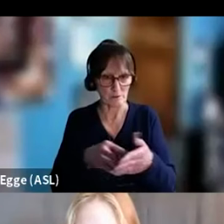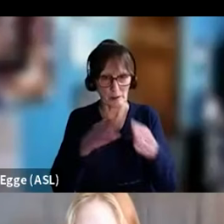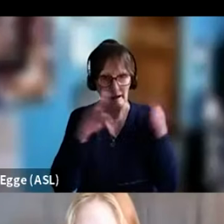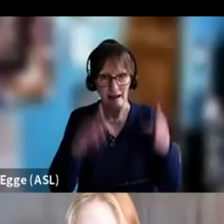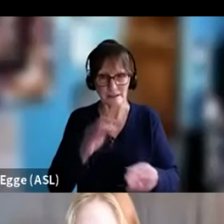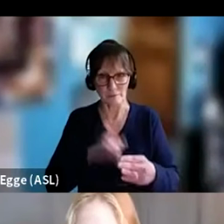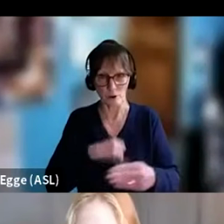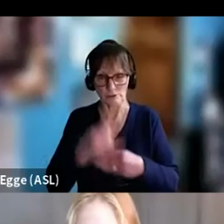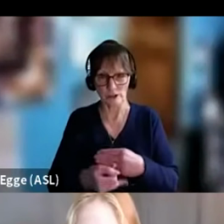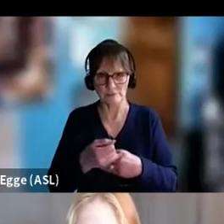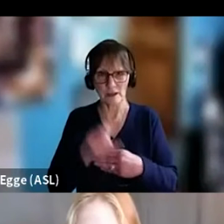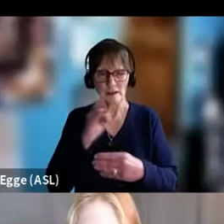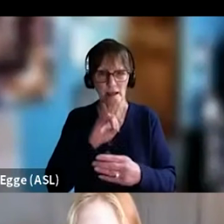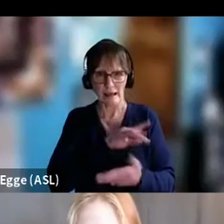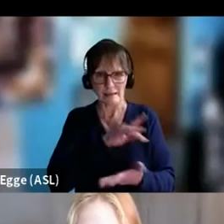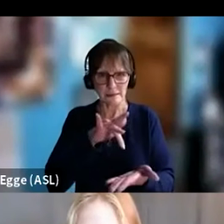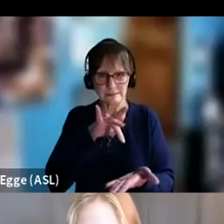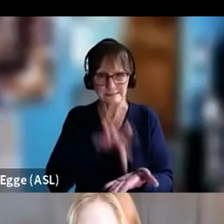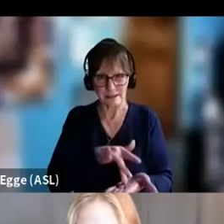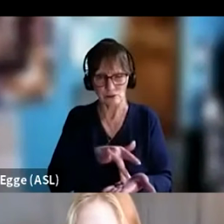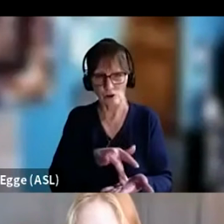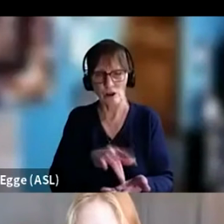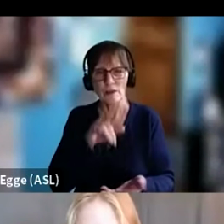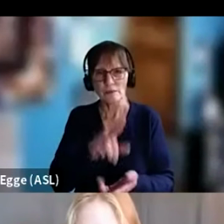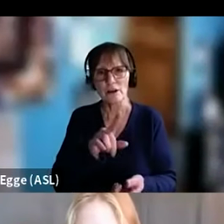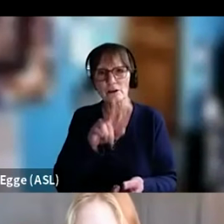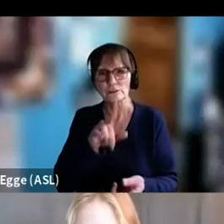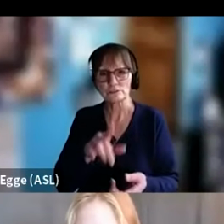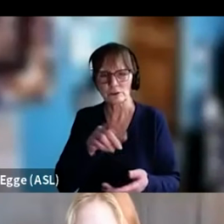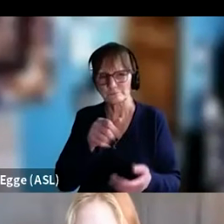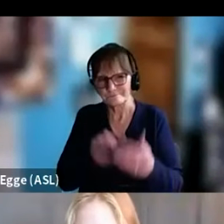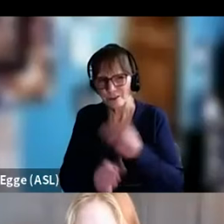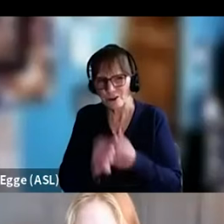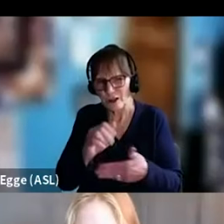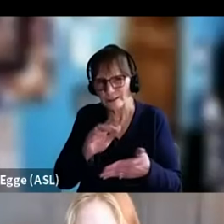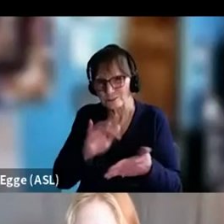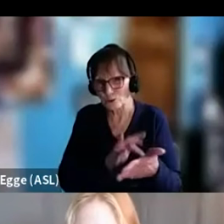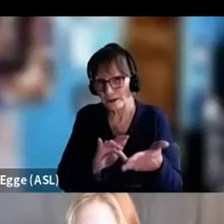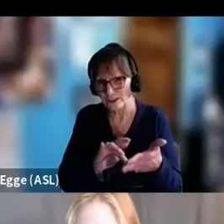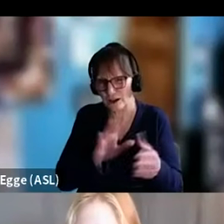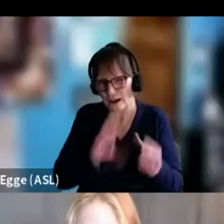and at the core of that, I think there's some underlying discrimination. So I just wanna add that as an additional